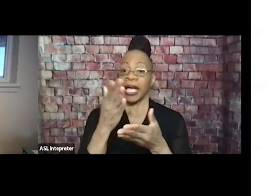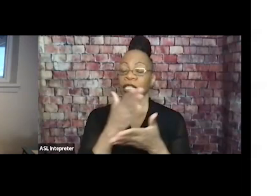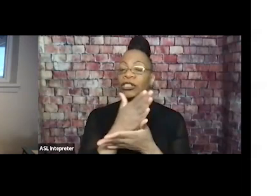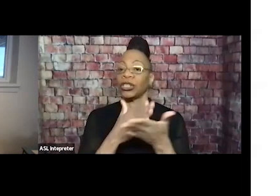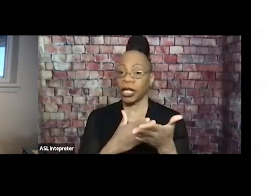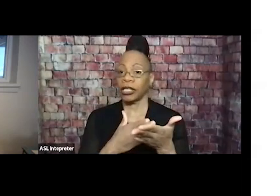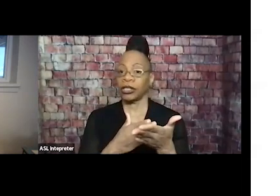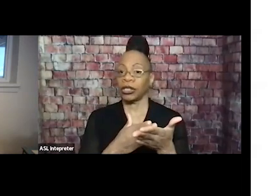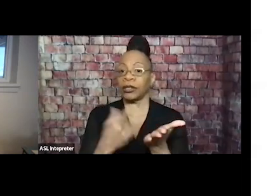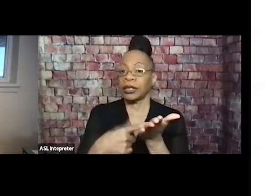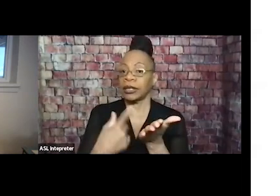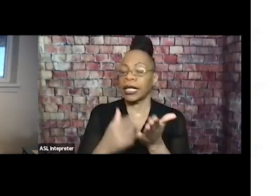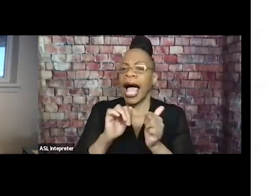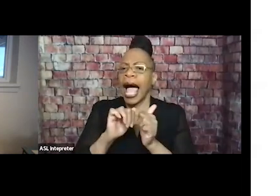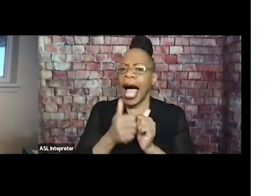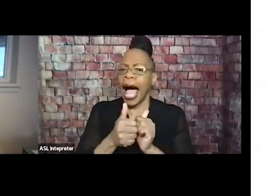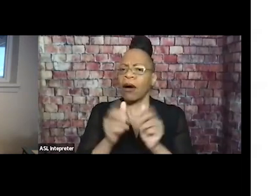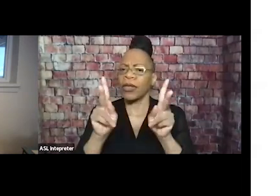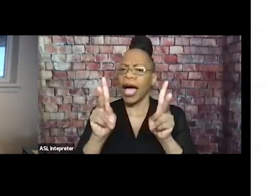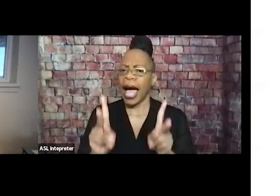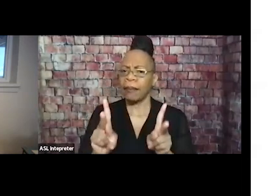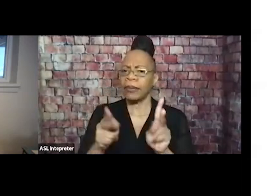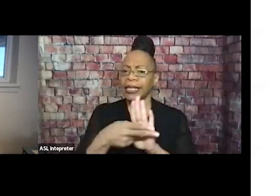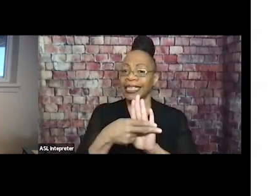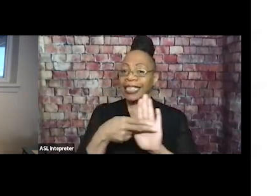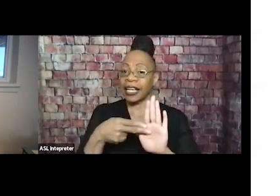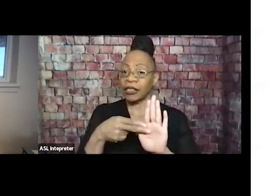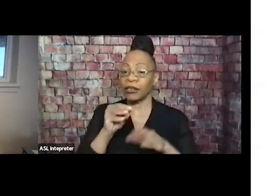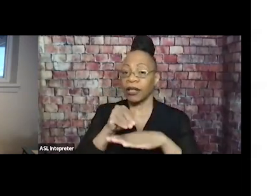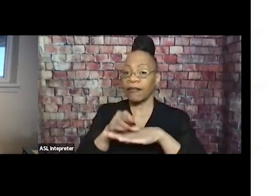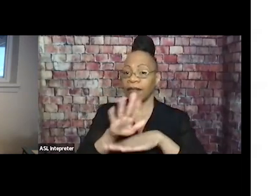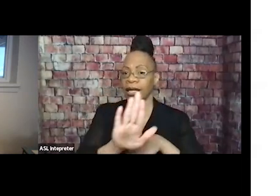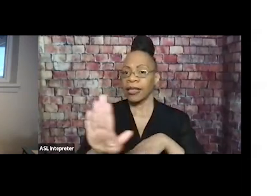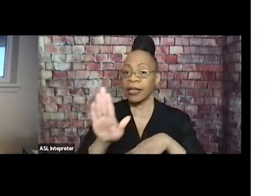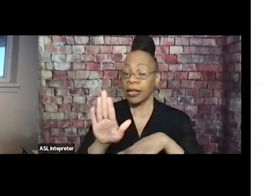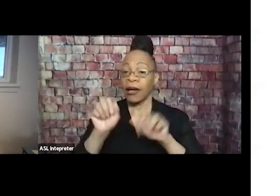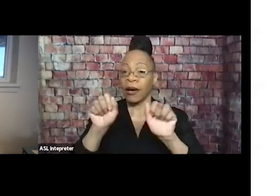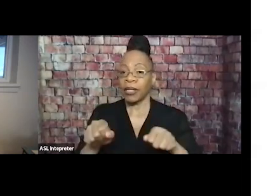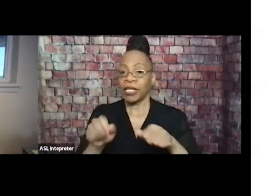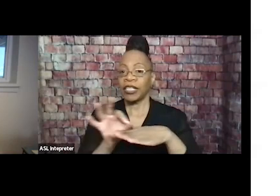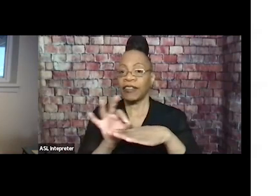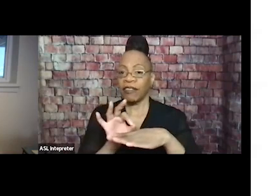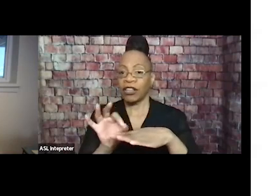and talk about how the applicant's diagnosis affect their ability to function, and therefore, their ability to work.